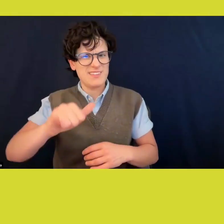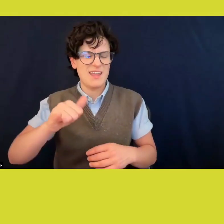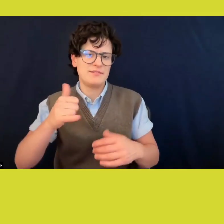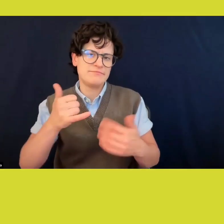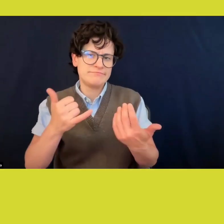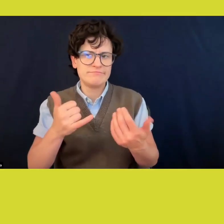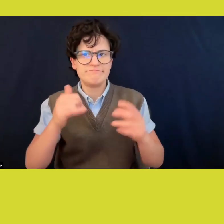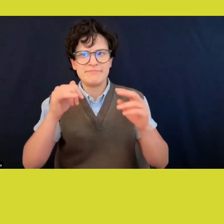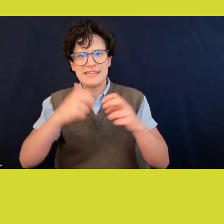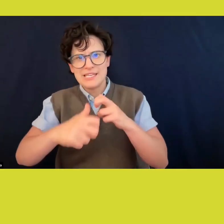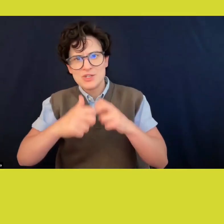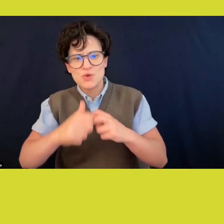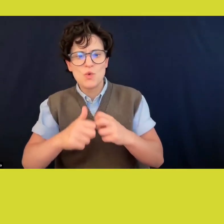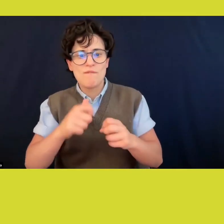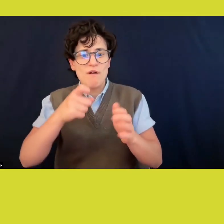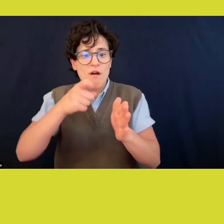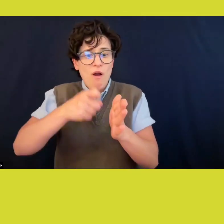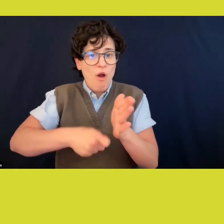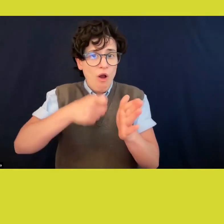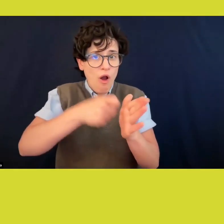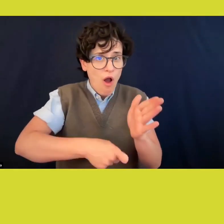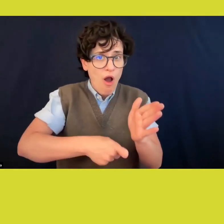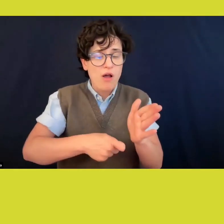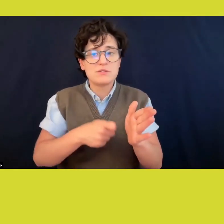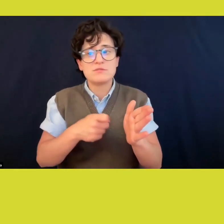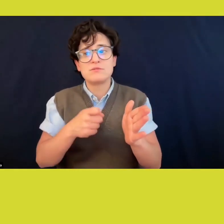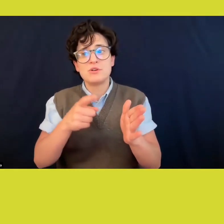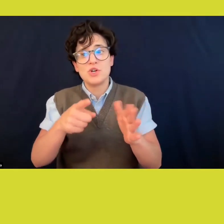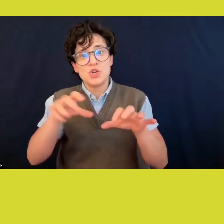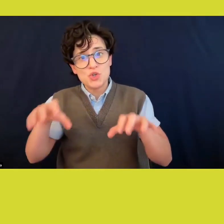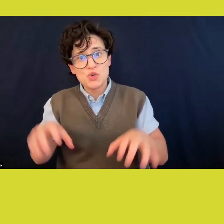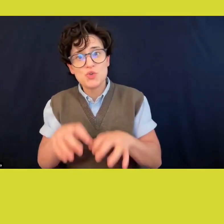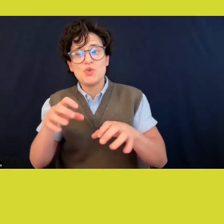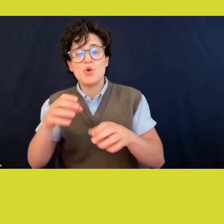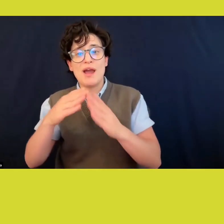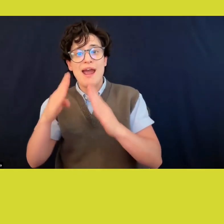First done properly requires more resources, I want